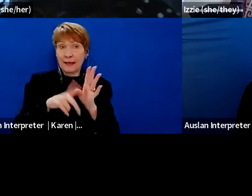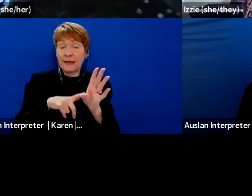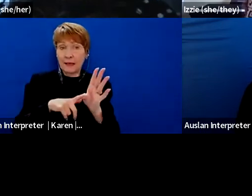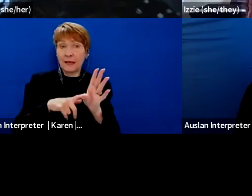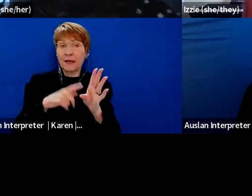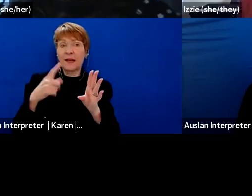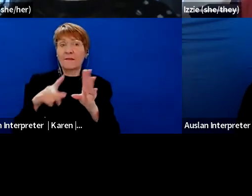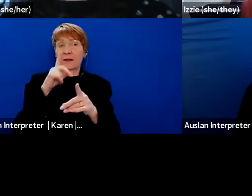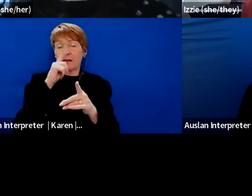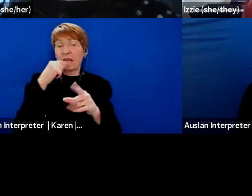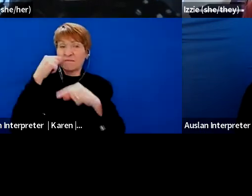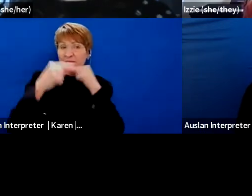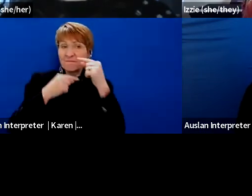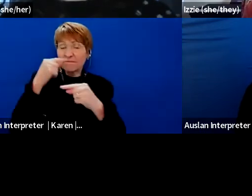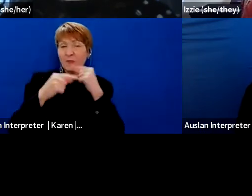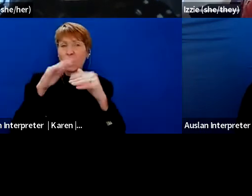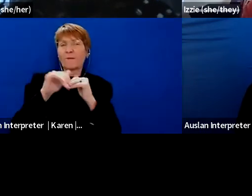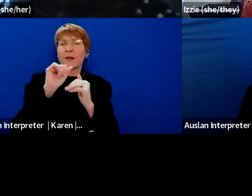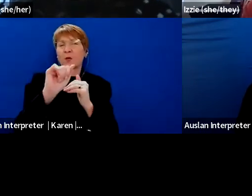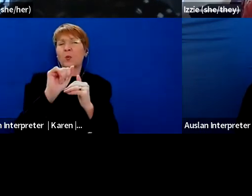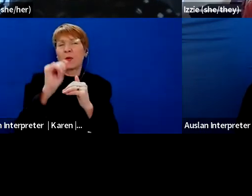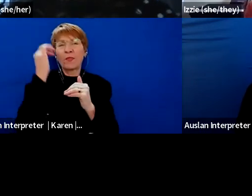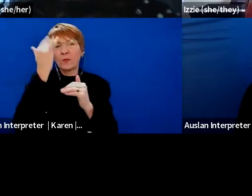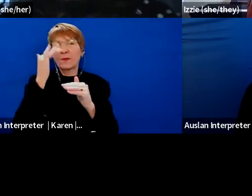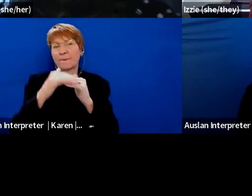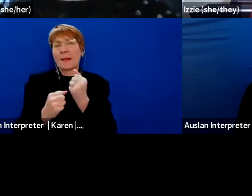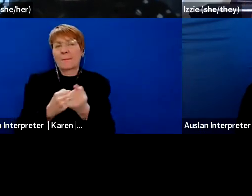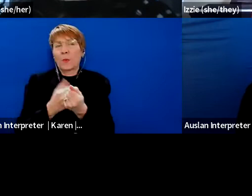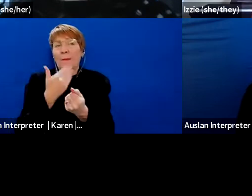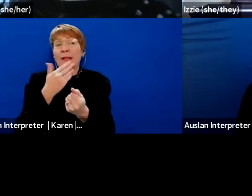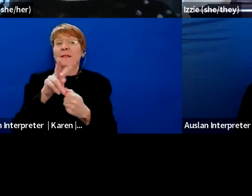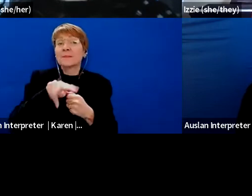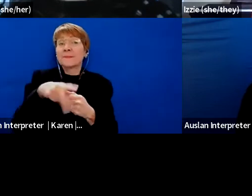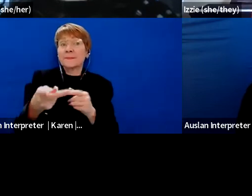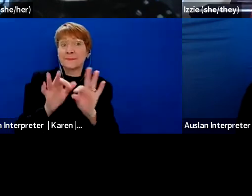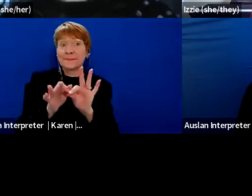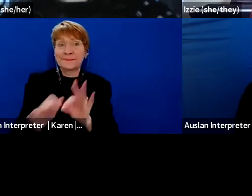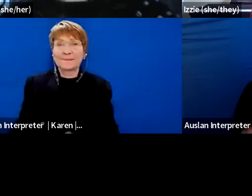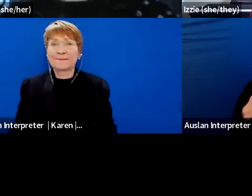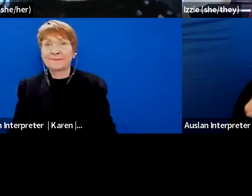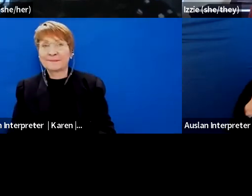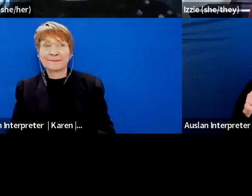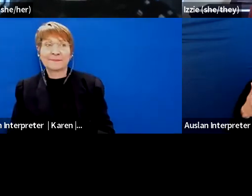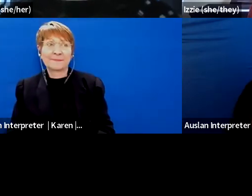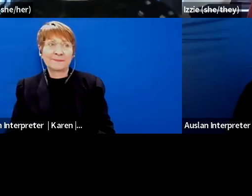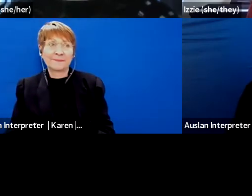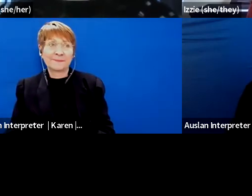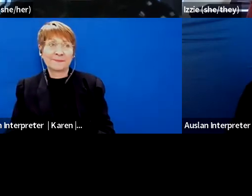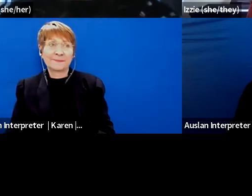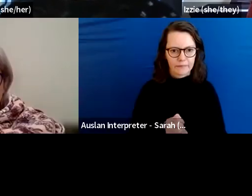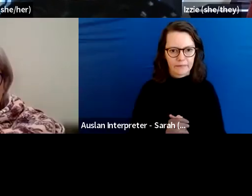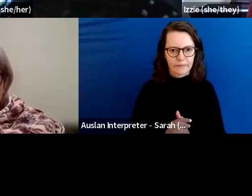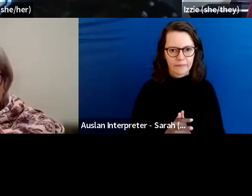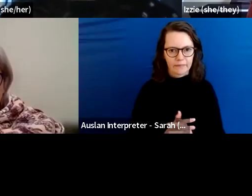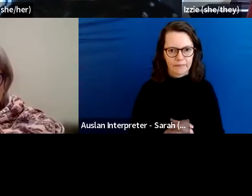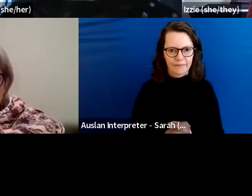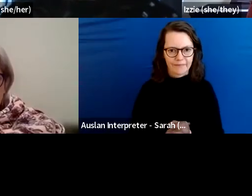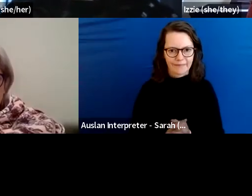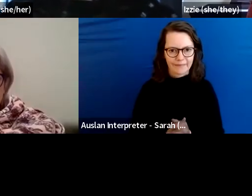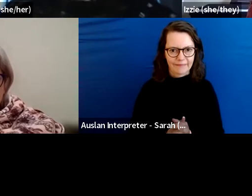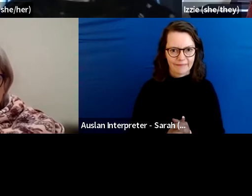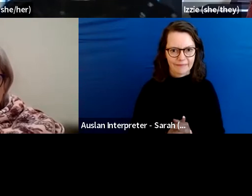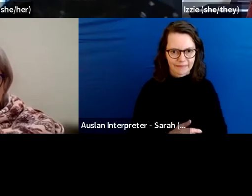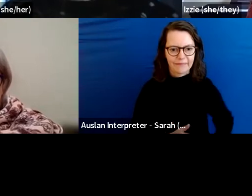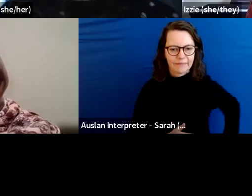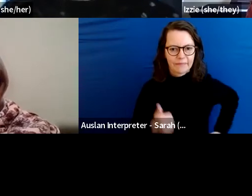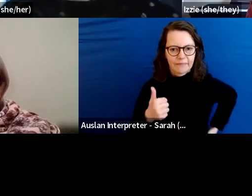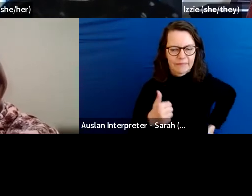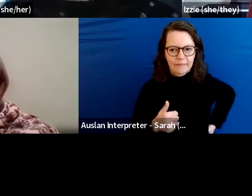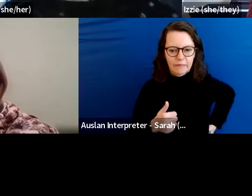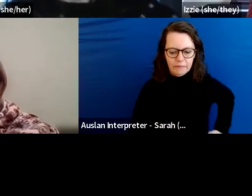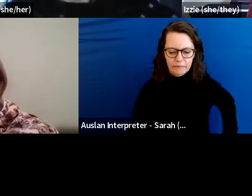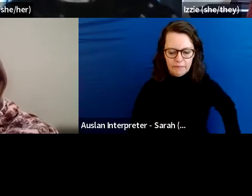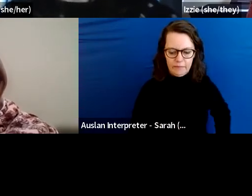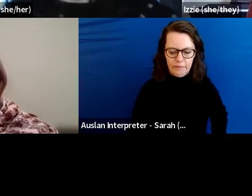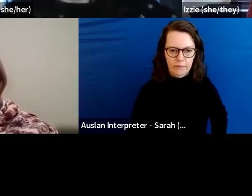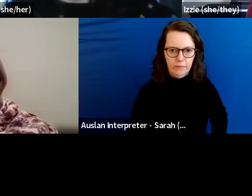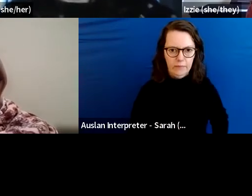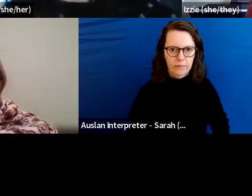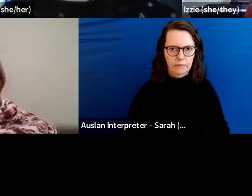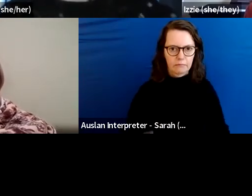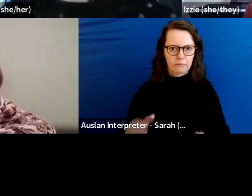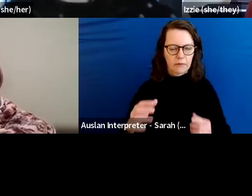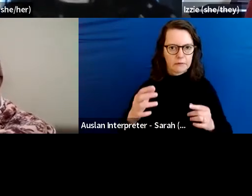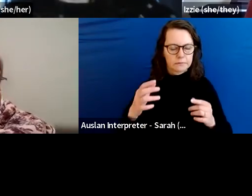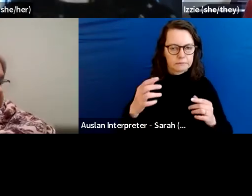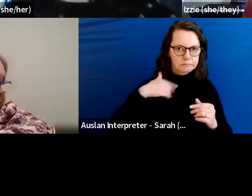And if you could share with share with us your thoughts around support please